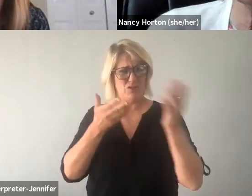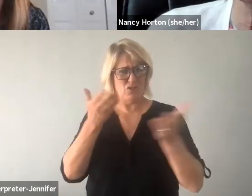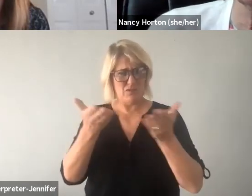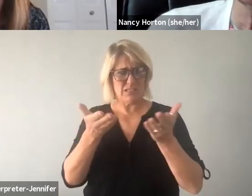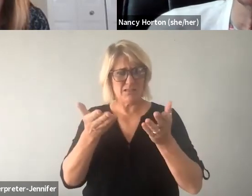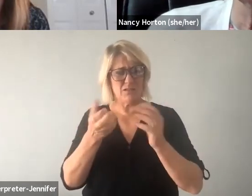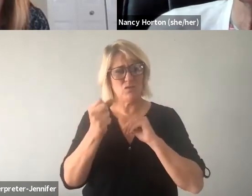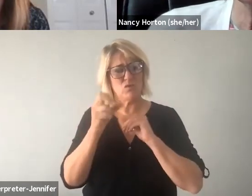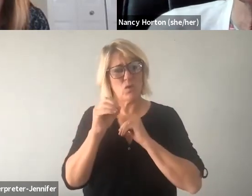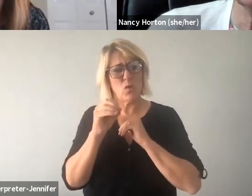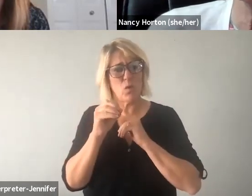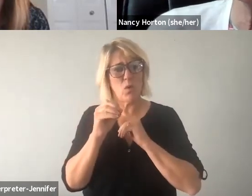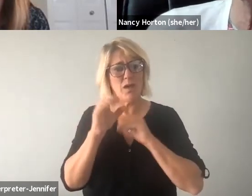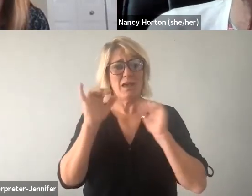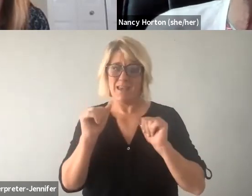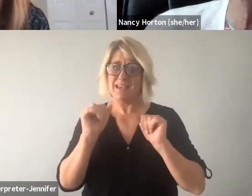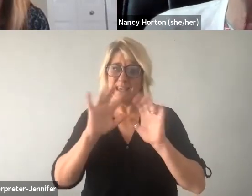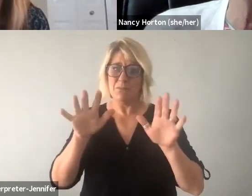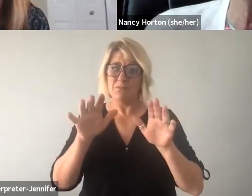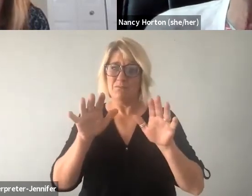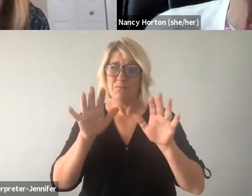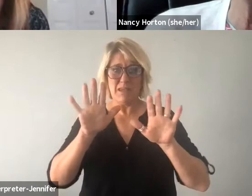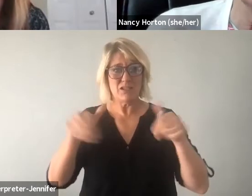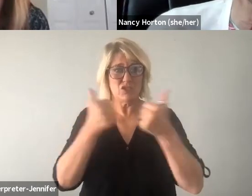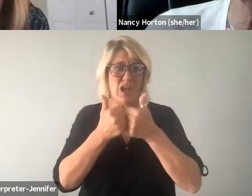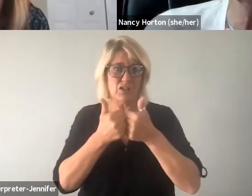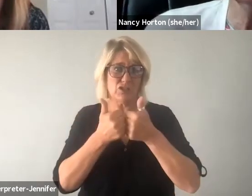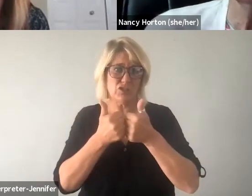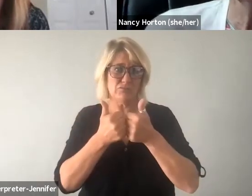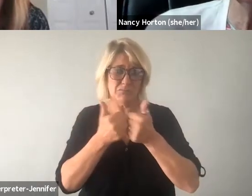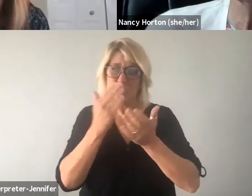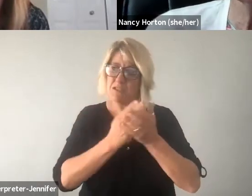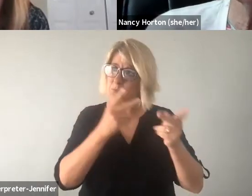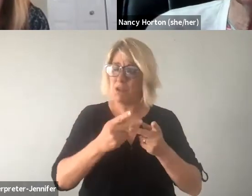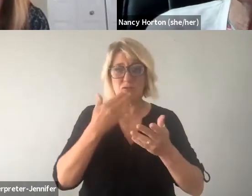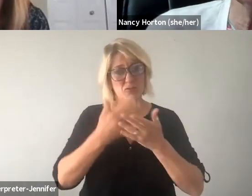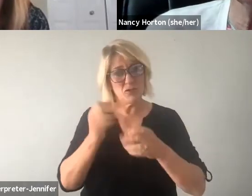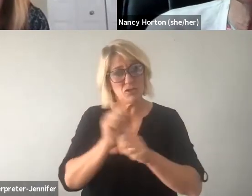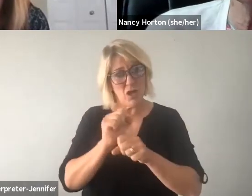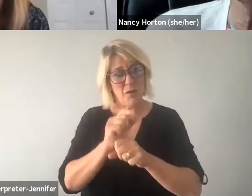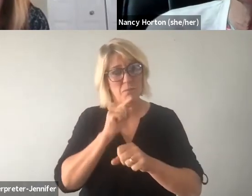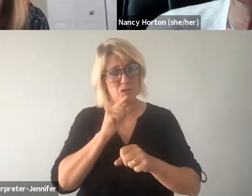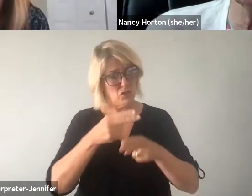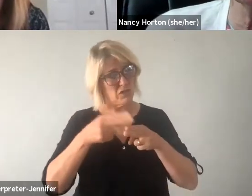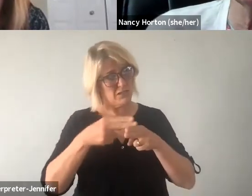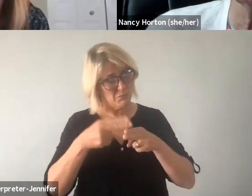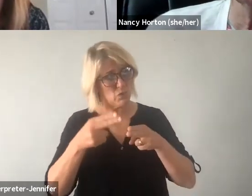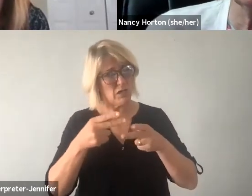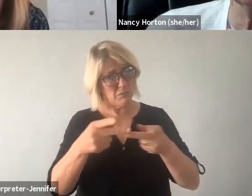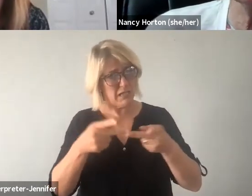people with disabilities going to be able to access that -- that service. So this can present a challenge. Some